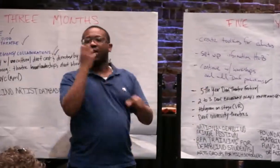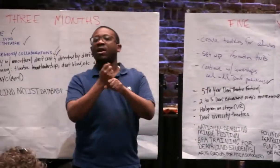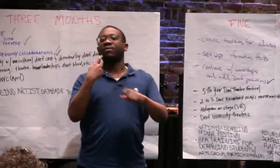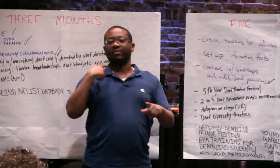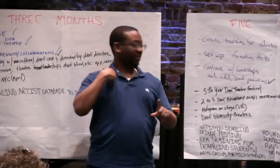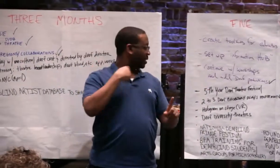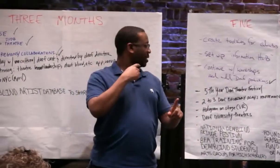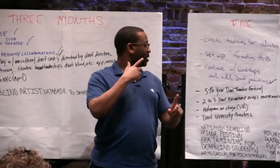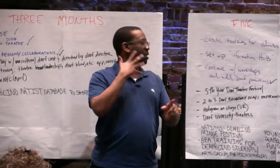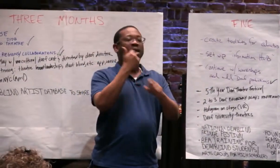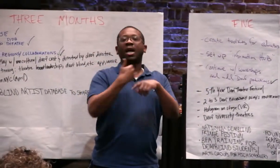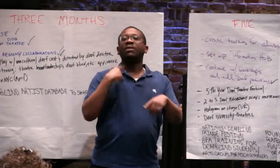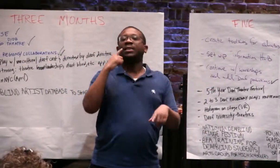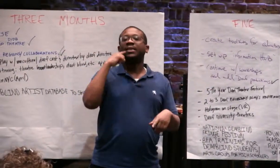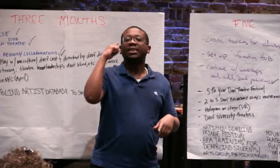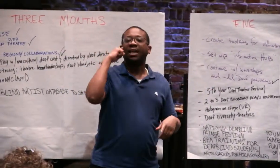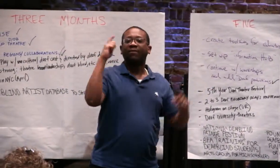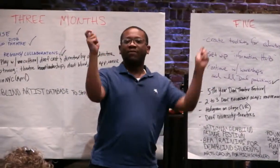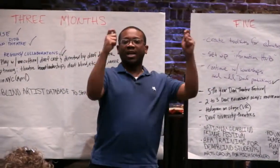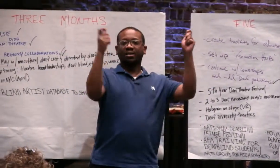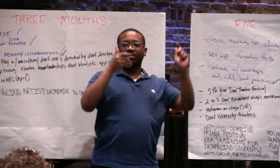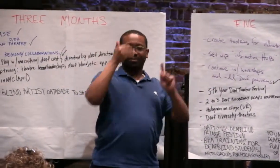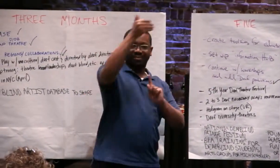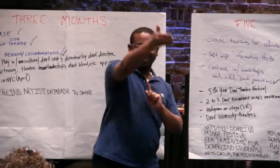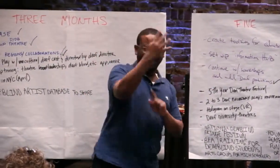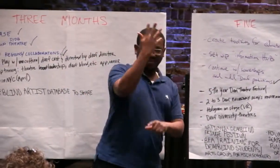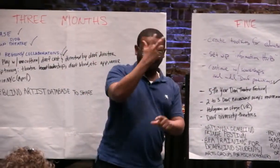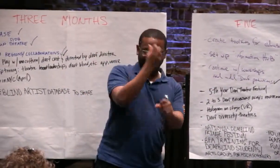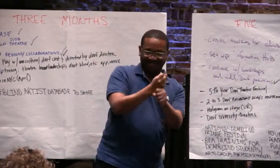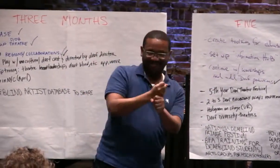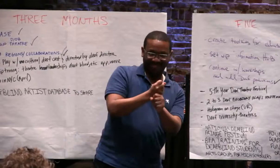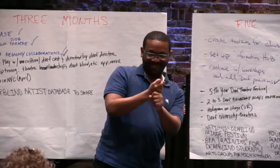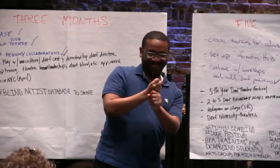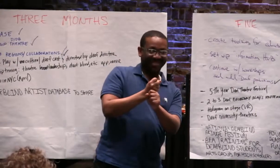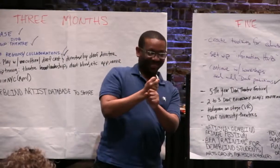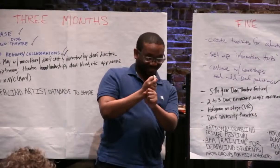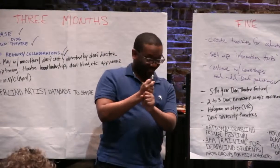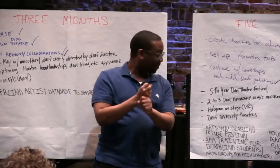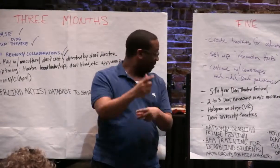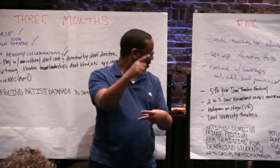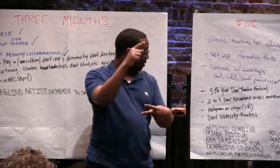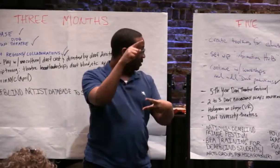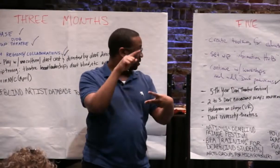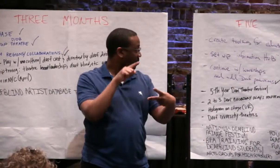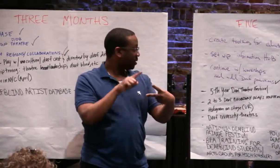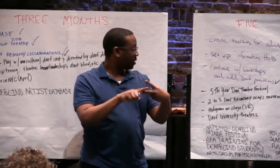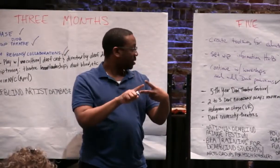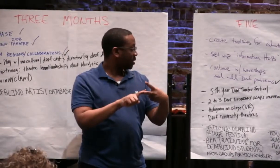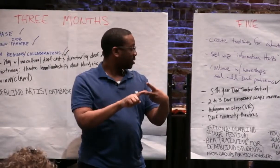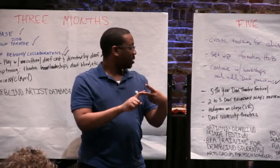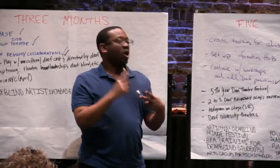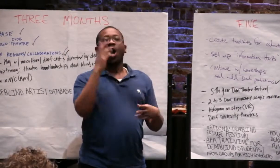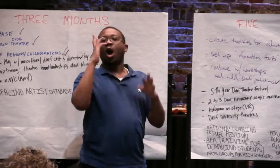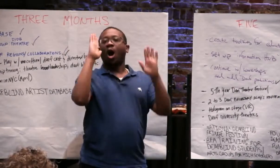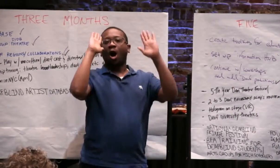In five years, yes, to have a deaf theater Festival in five years.